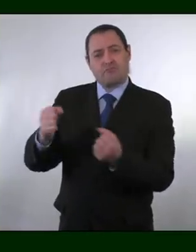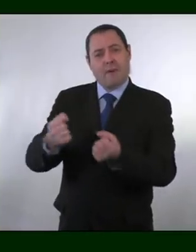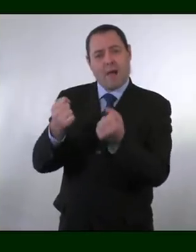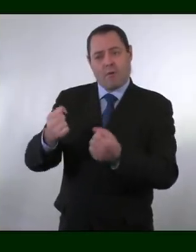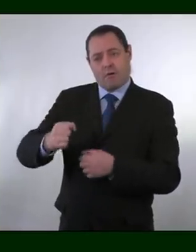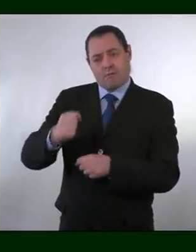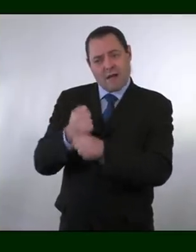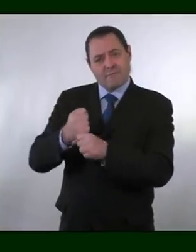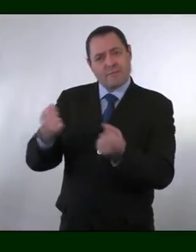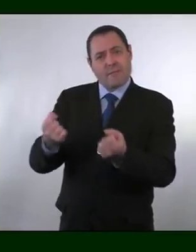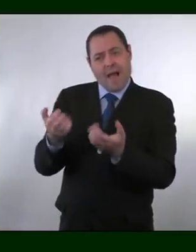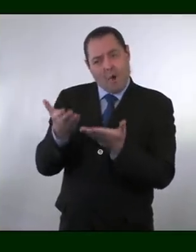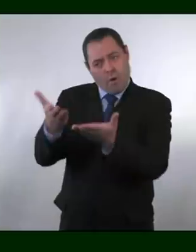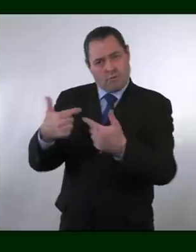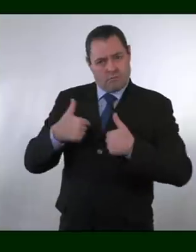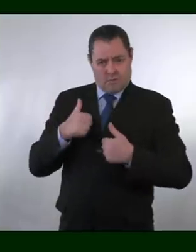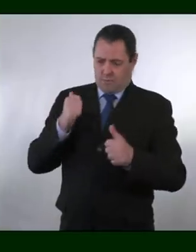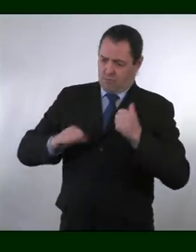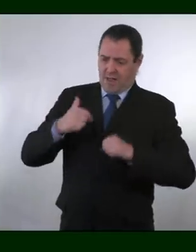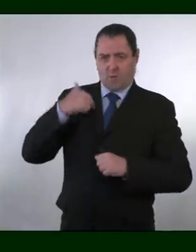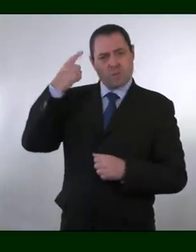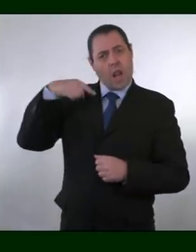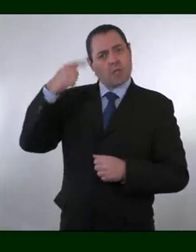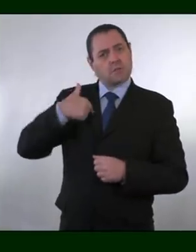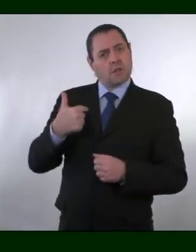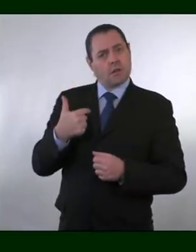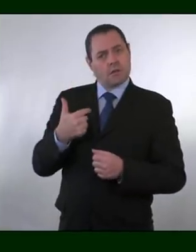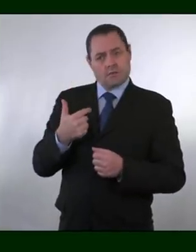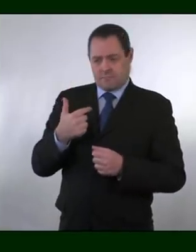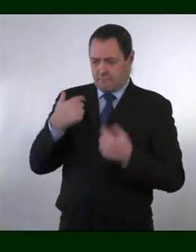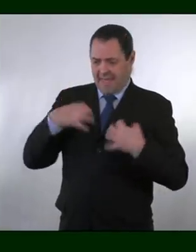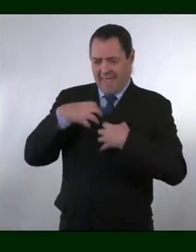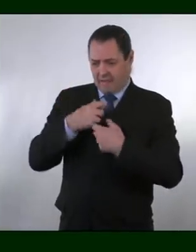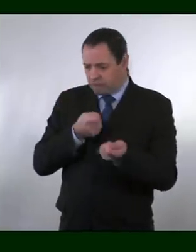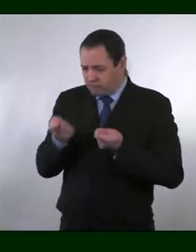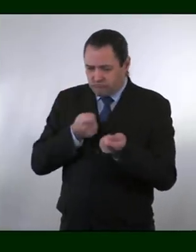in London, to do things in which I passionately believed, such as improving public transport,